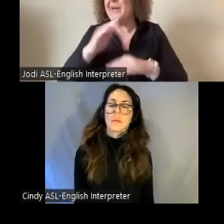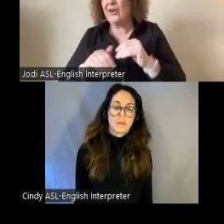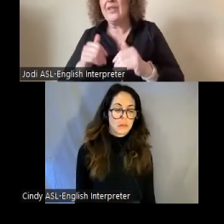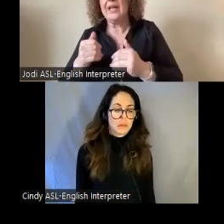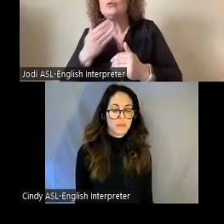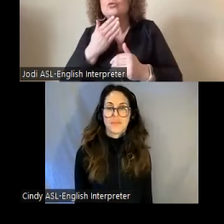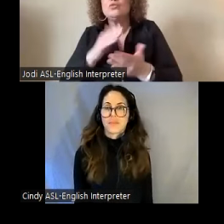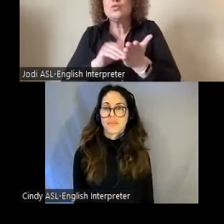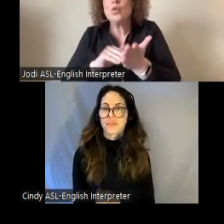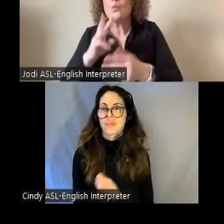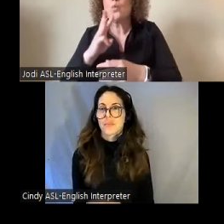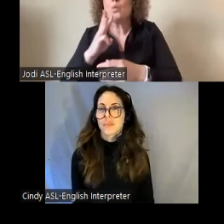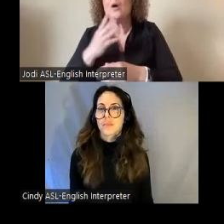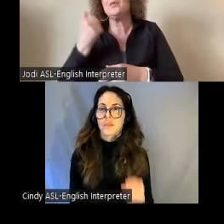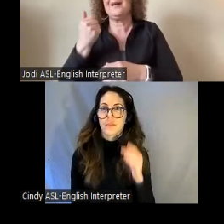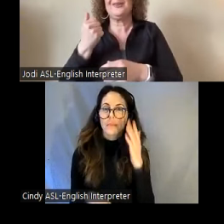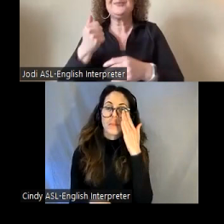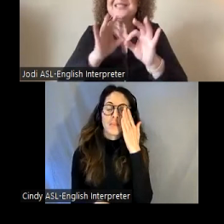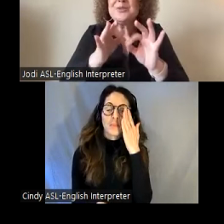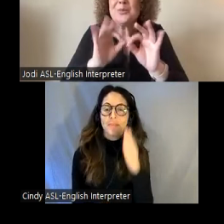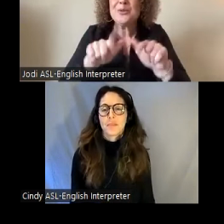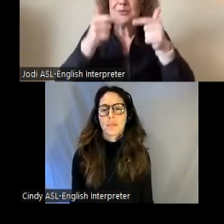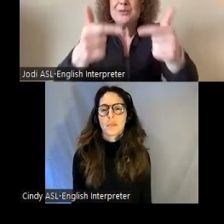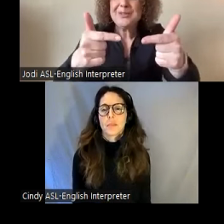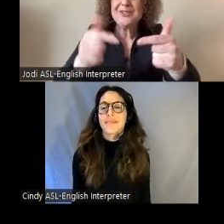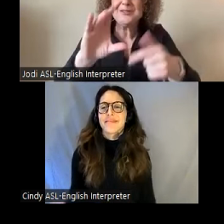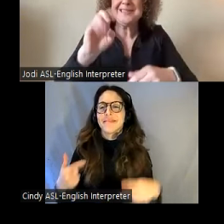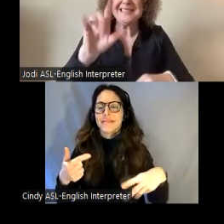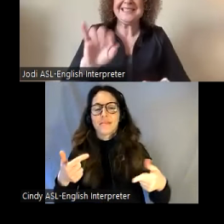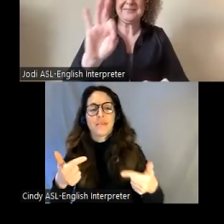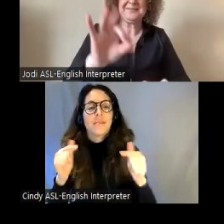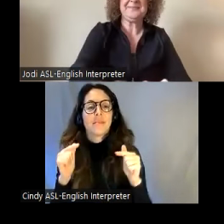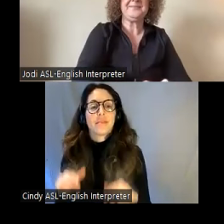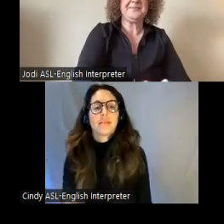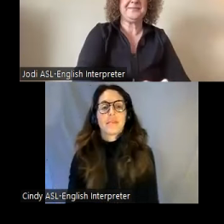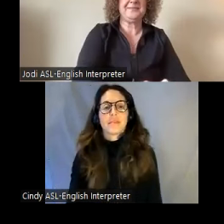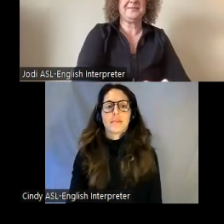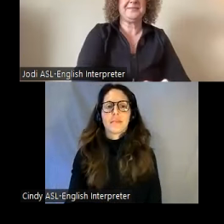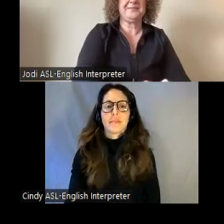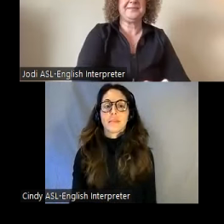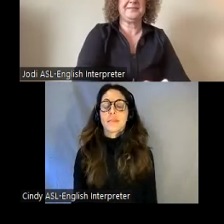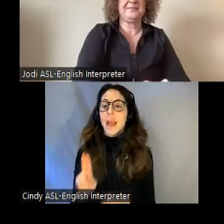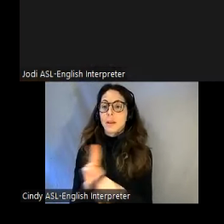alcohol. The hand rubs are point of care readily available. So therefore, it's better than soap and water